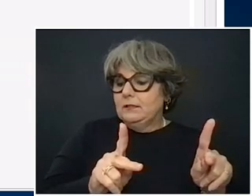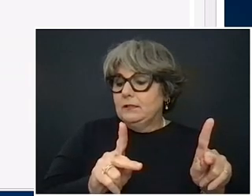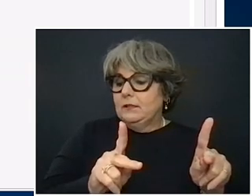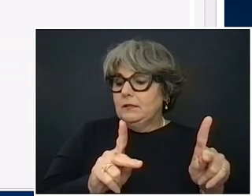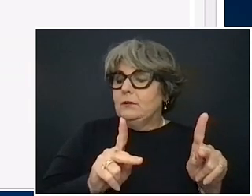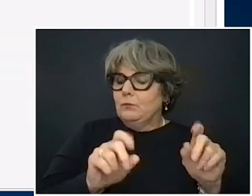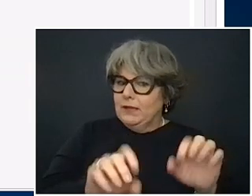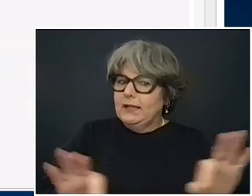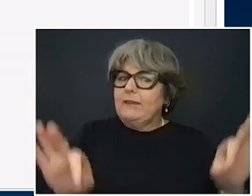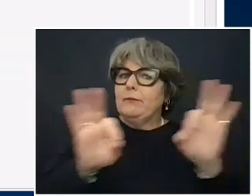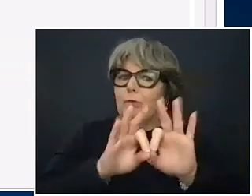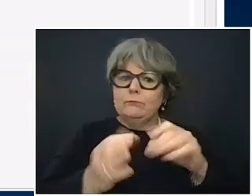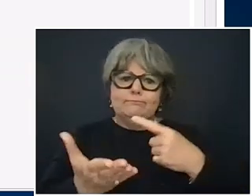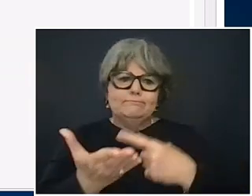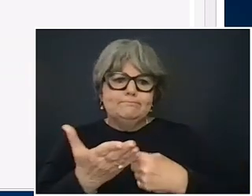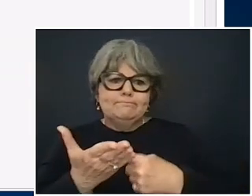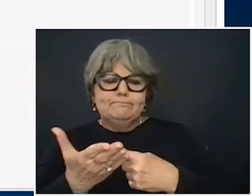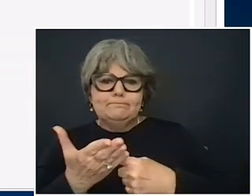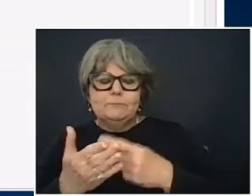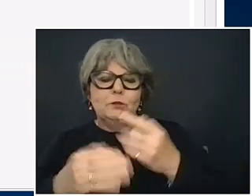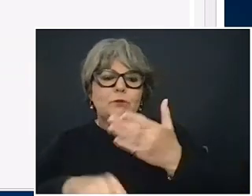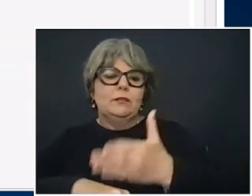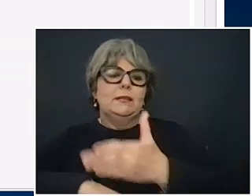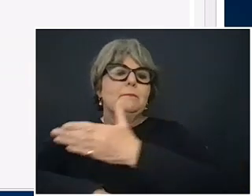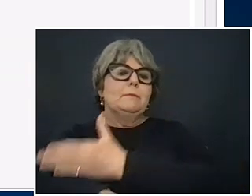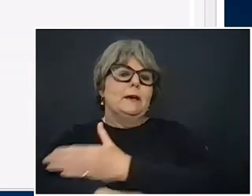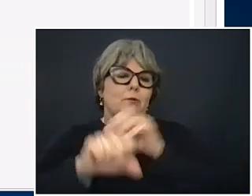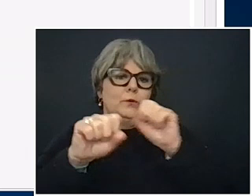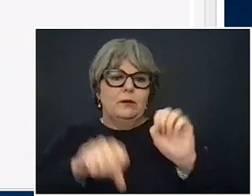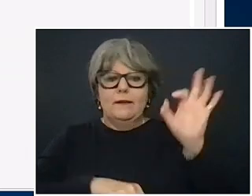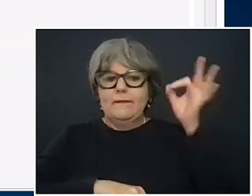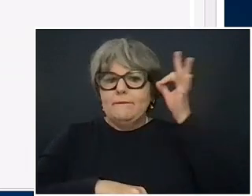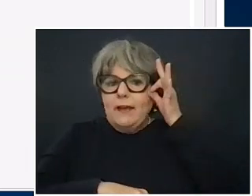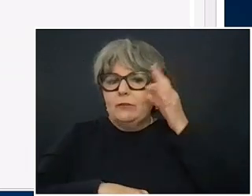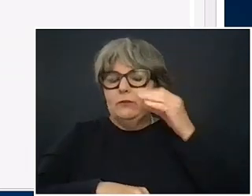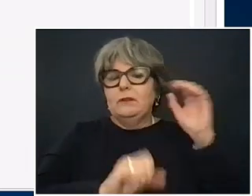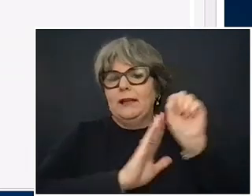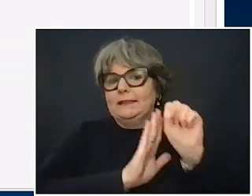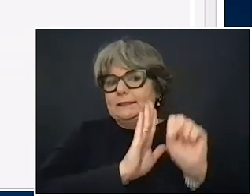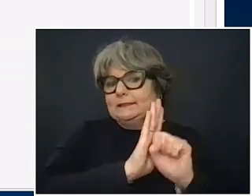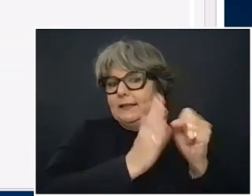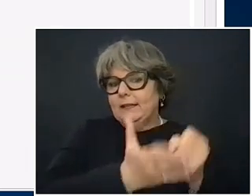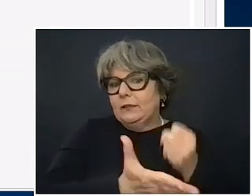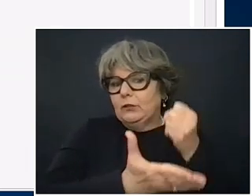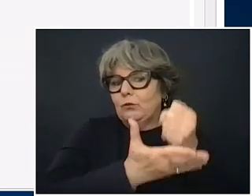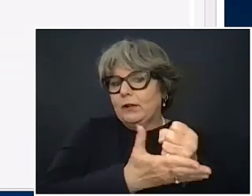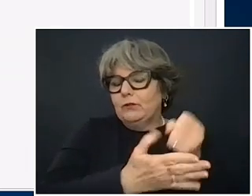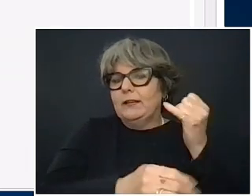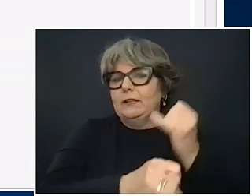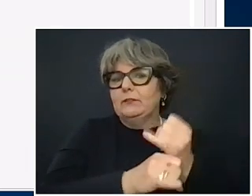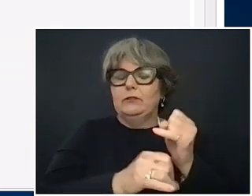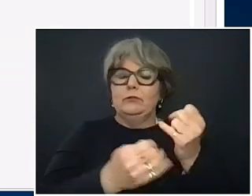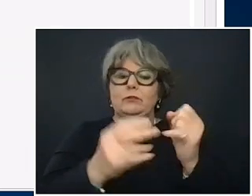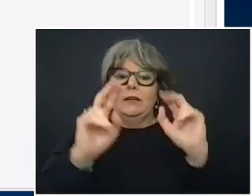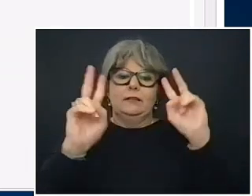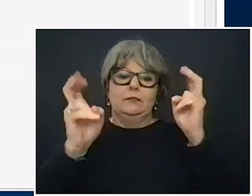about where we need to get better across the board. Federal, state, accreditor, institution looking in the mirror on that.